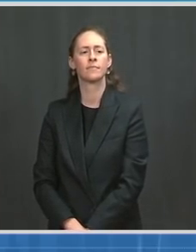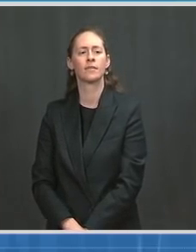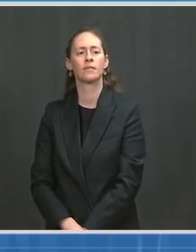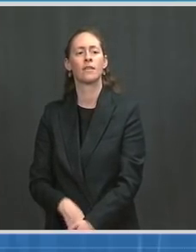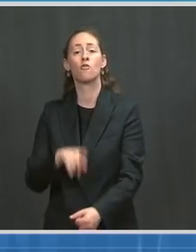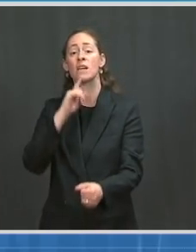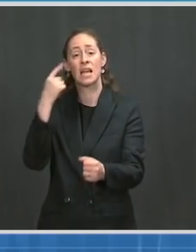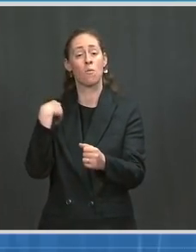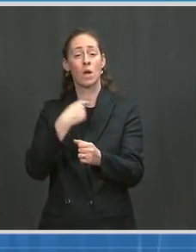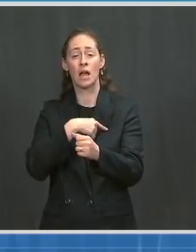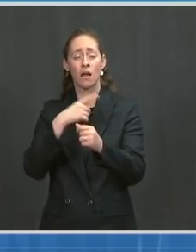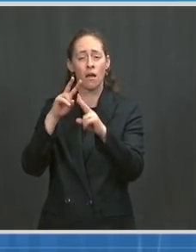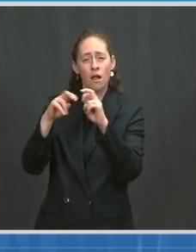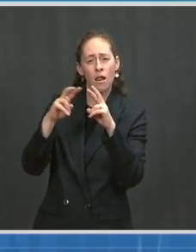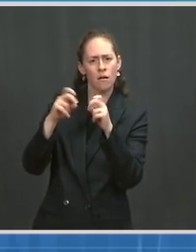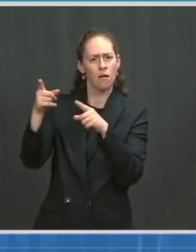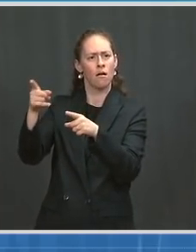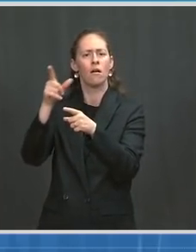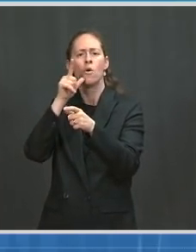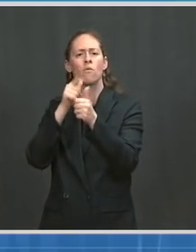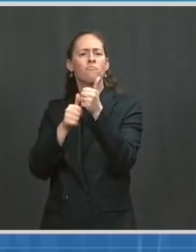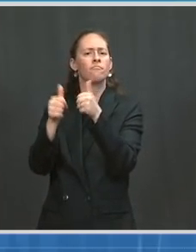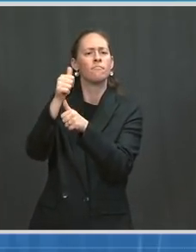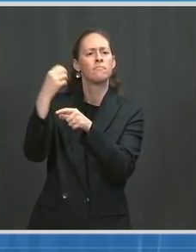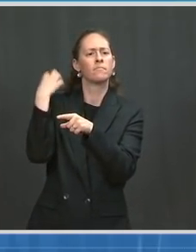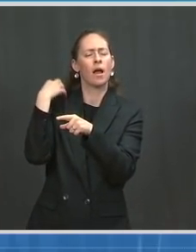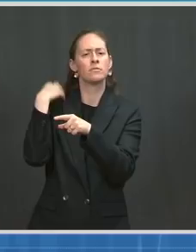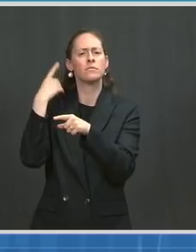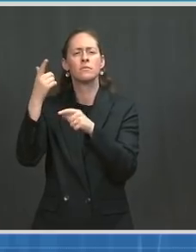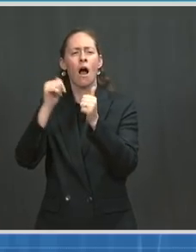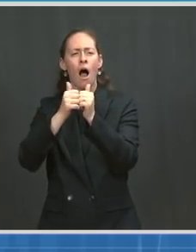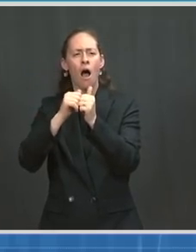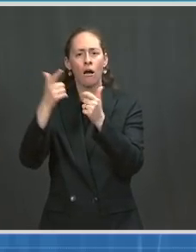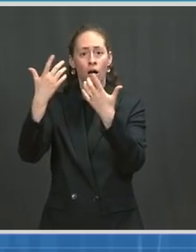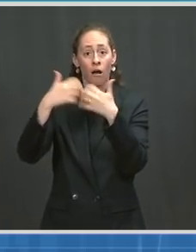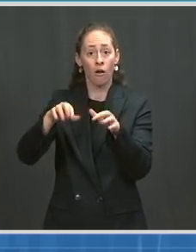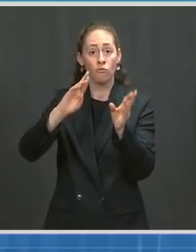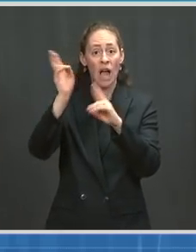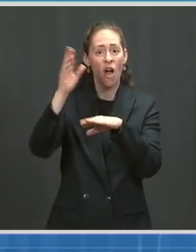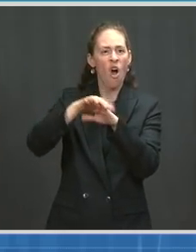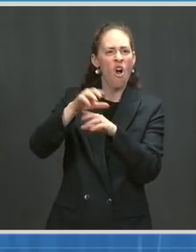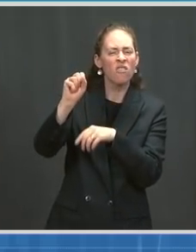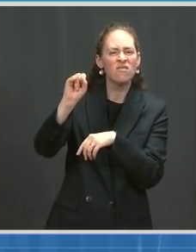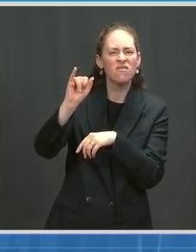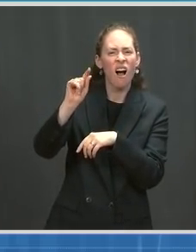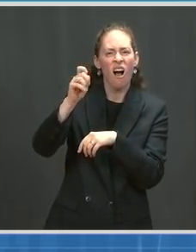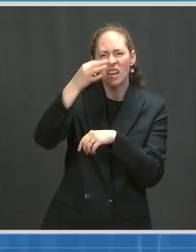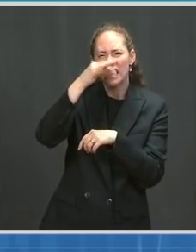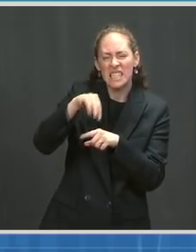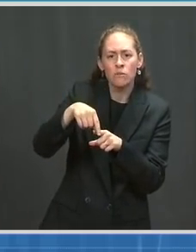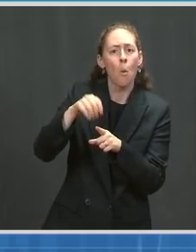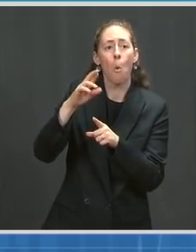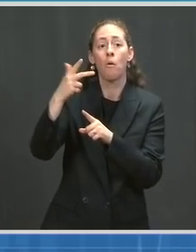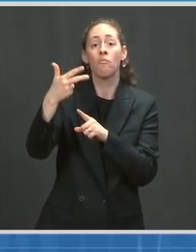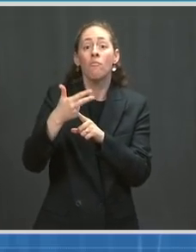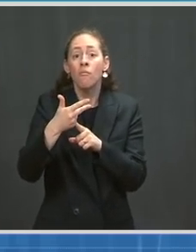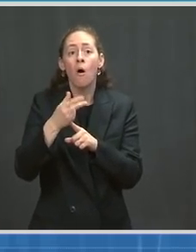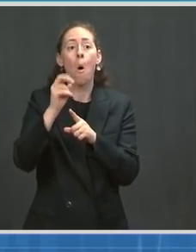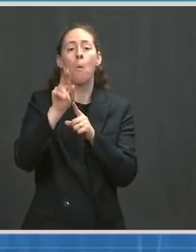creating near-site and on-site clinics. They're creating -- they're either doing this on their own, through the states, or they're creating partnerships